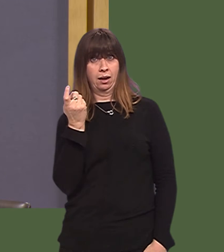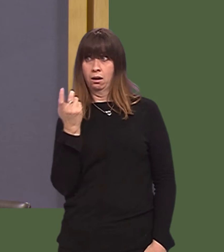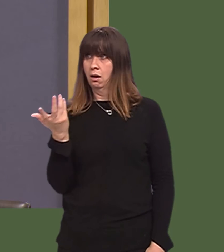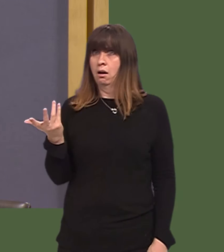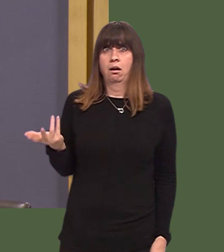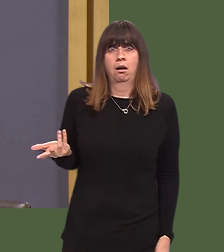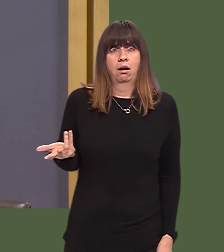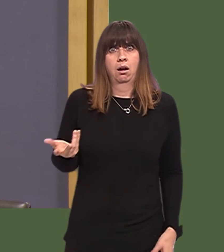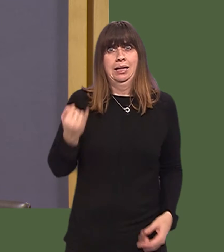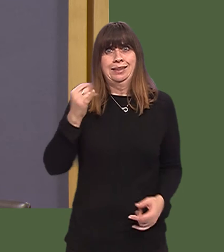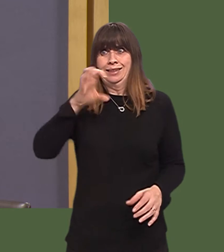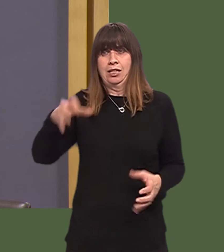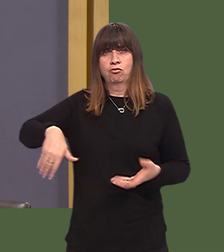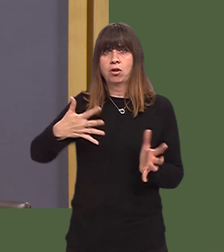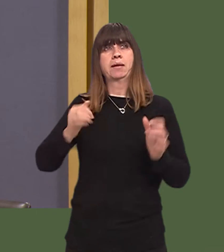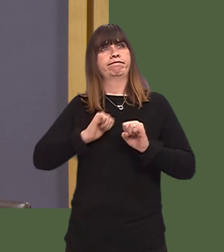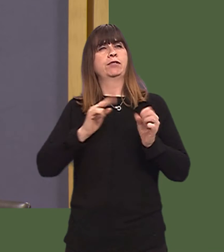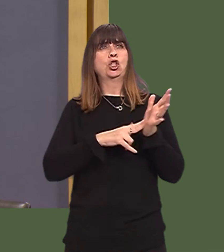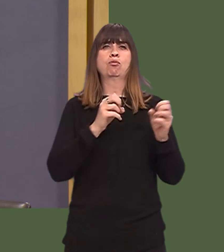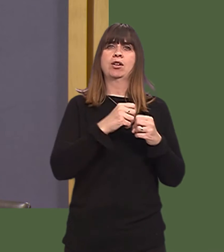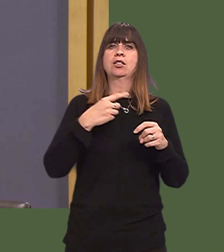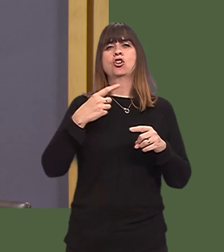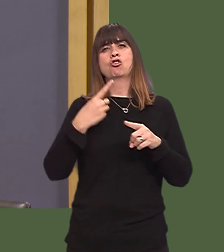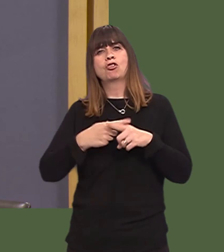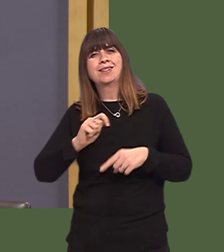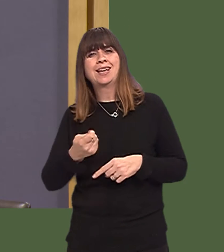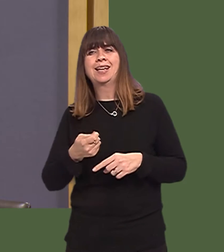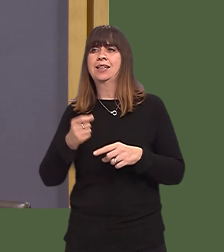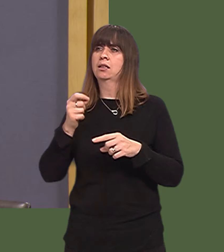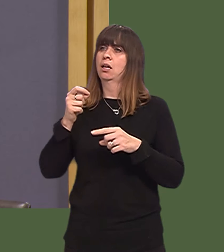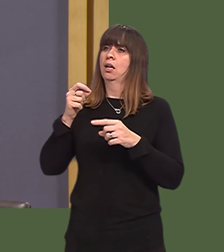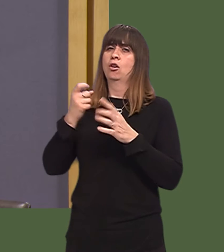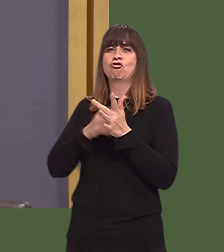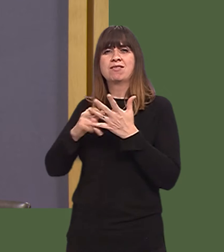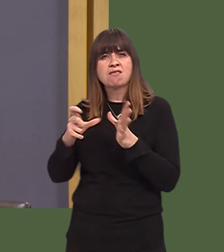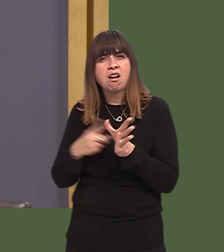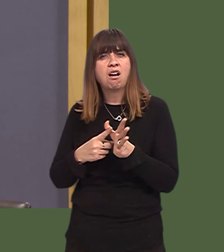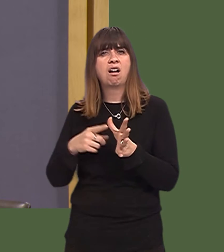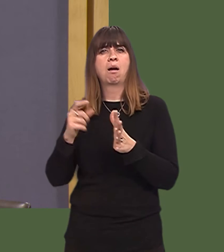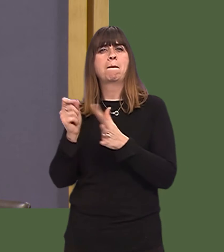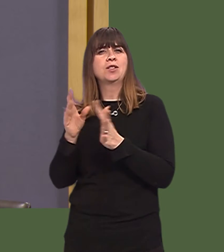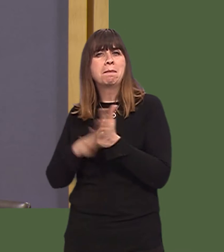stuck on railway stations in Newbridge, Crosskeys, Risca and Pontymister as the Ebbw Vale to Cardiff service is already at capacity.